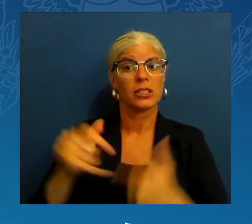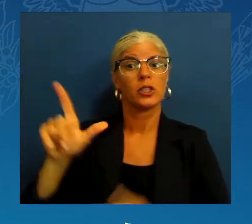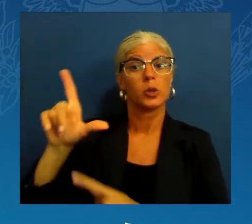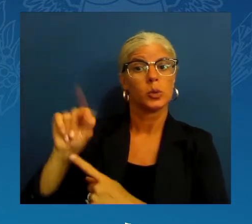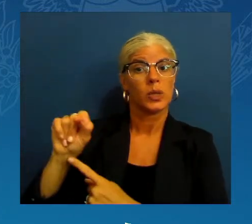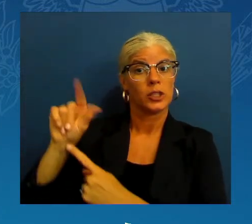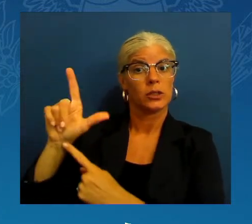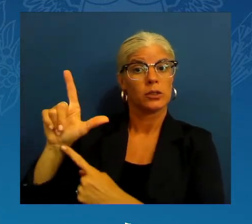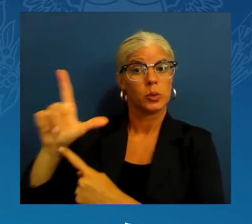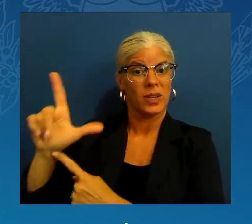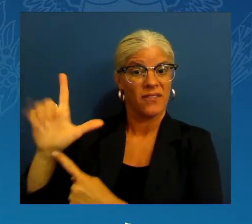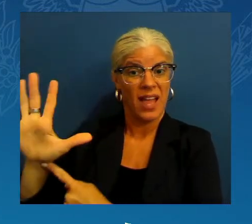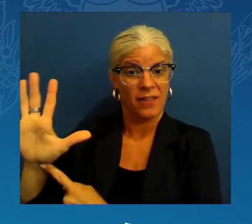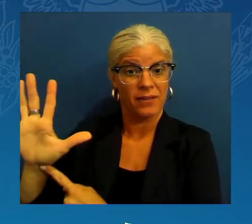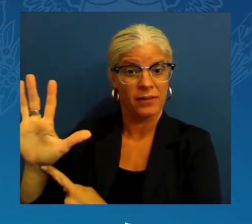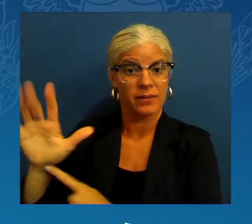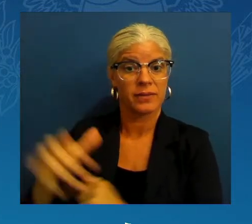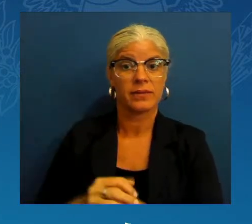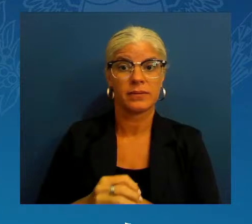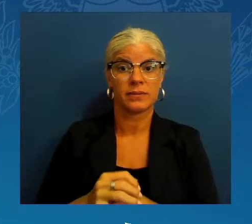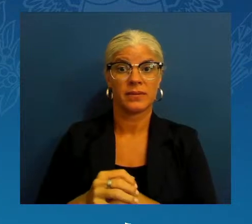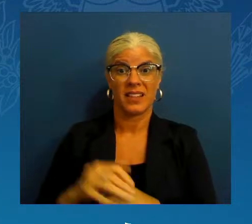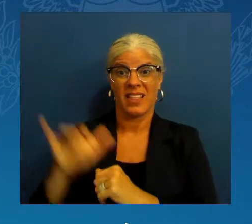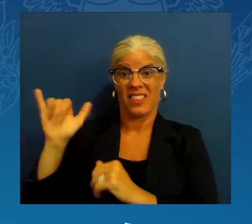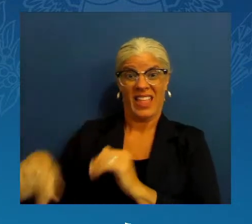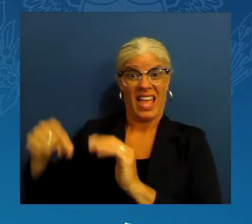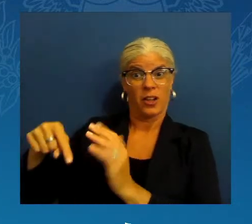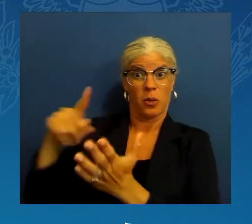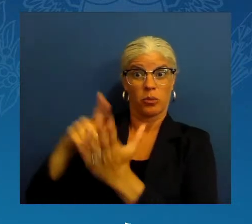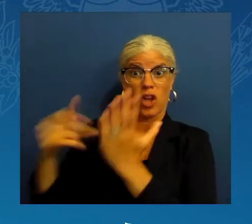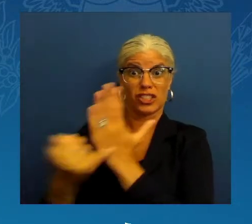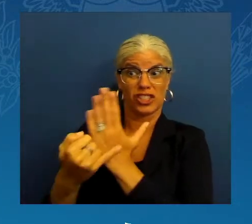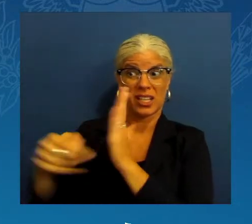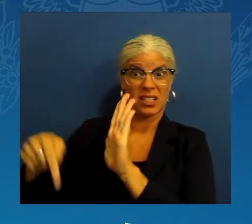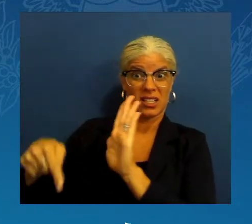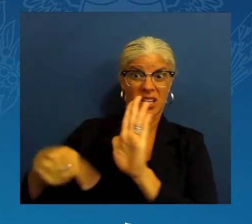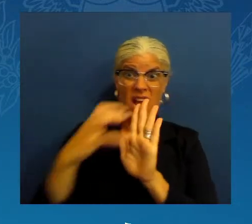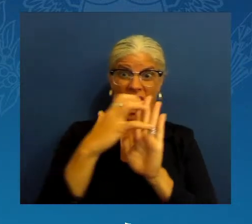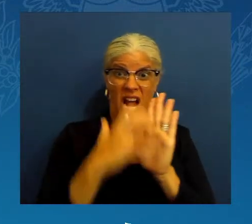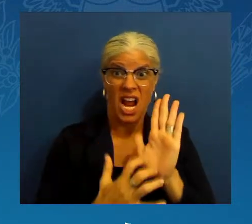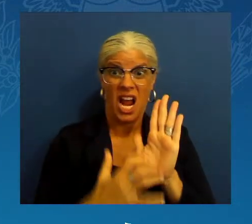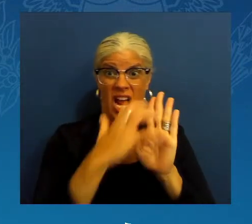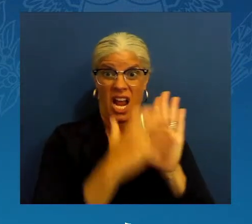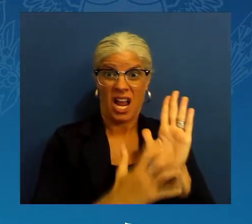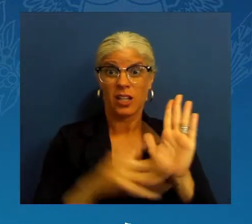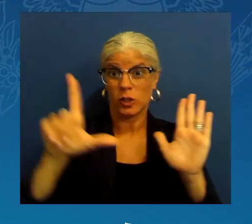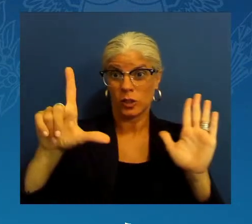Project 2025 would raise taxes on middle-class families and cut taxes for billionaires;